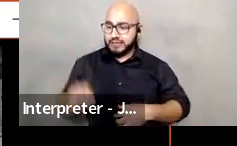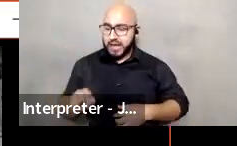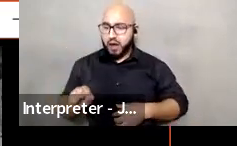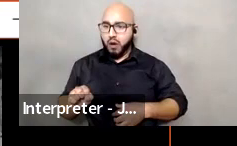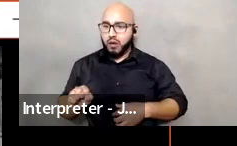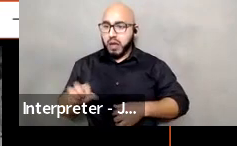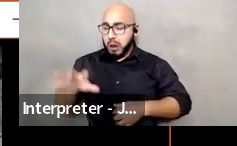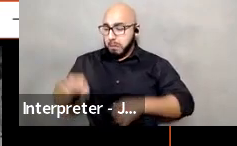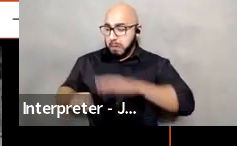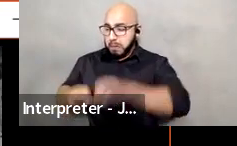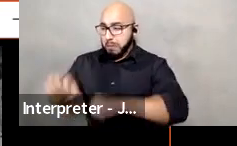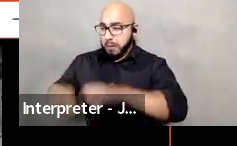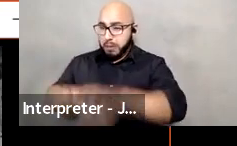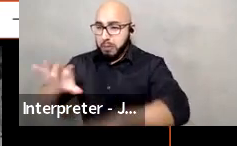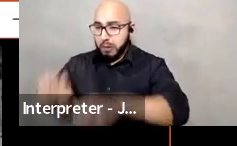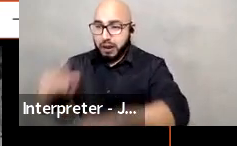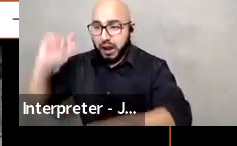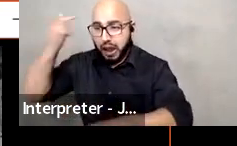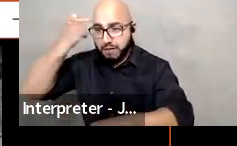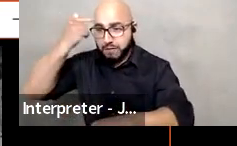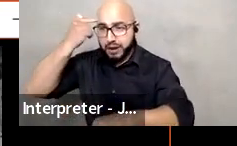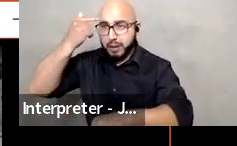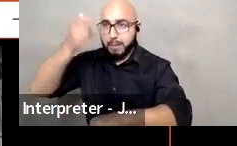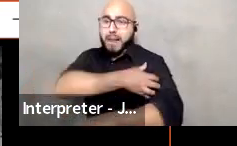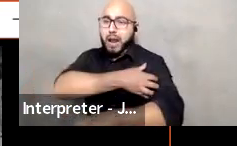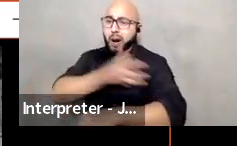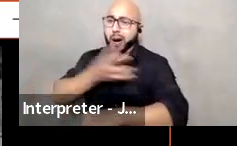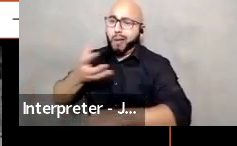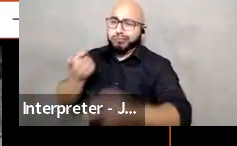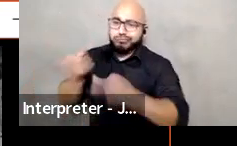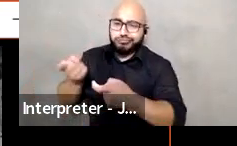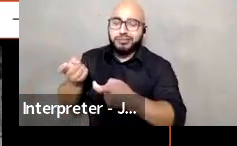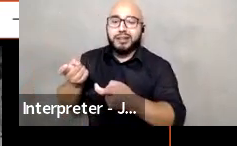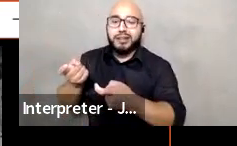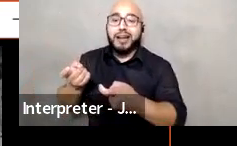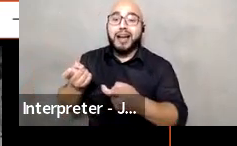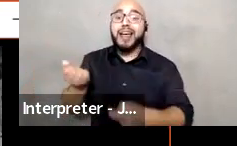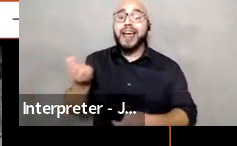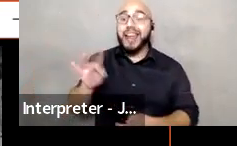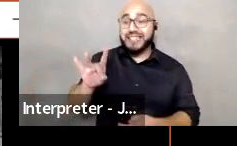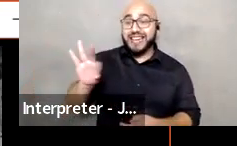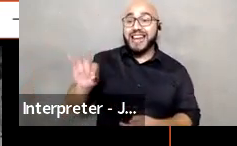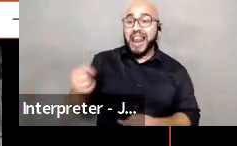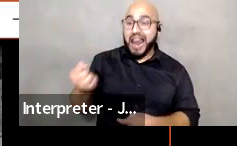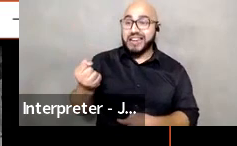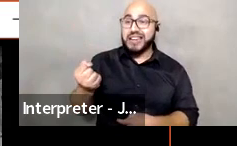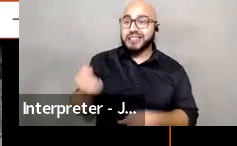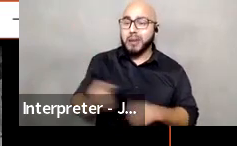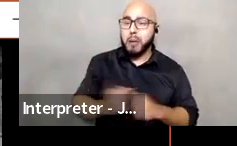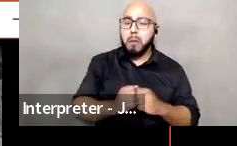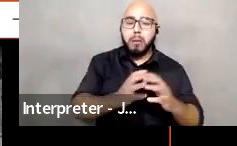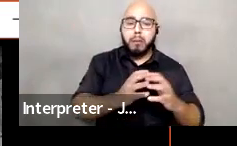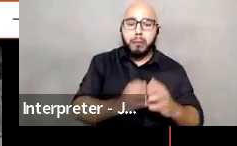And so it's in the 1898 that you see them really begin to build these. Statues and then accelerate in the early 1900s.